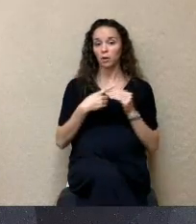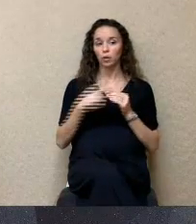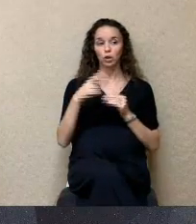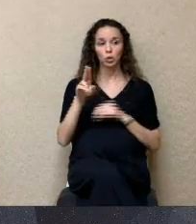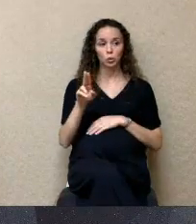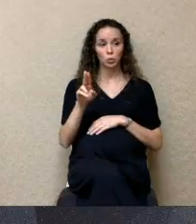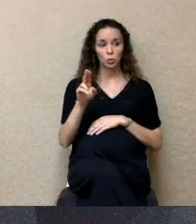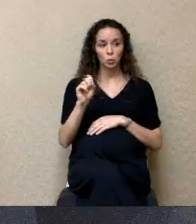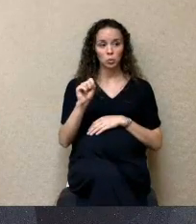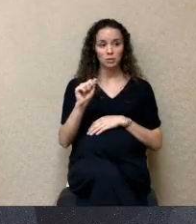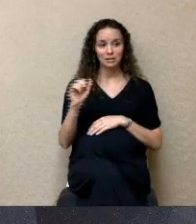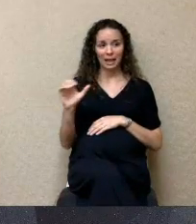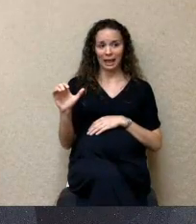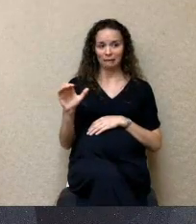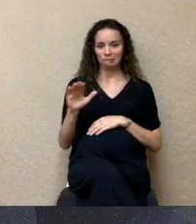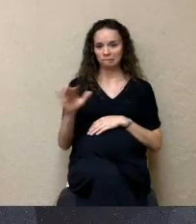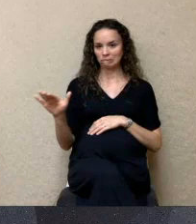are some professional organizations presented or